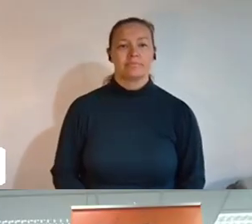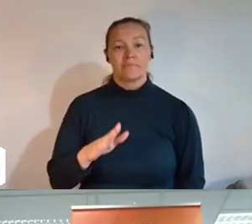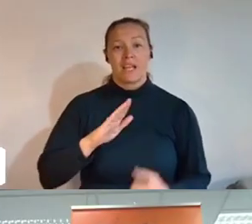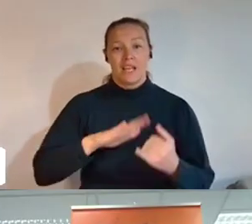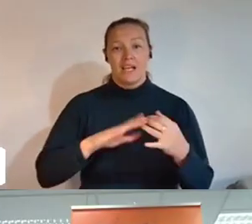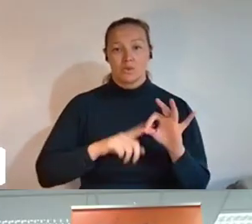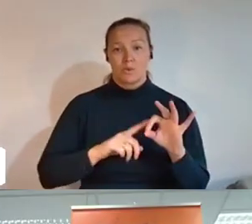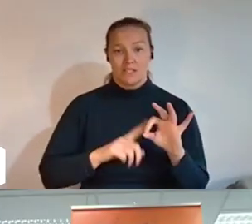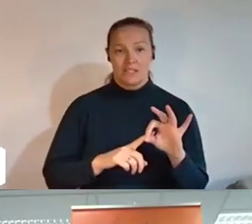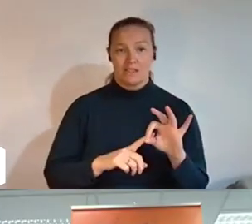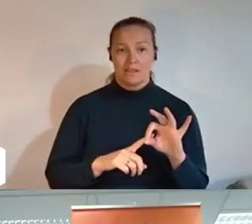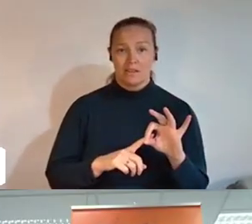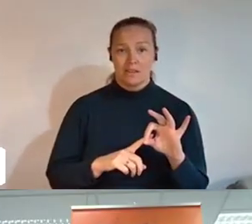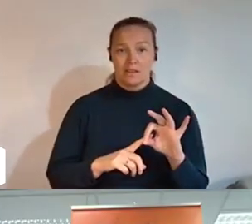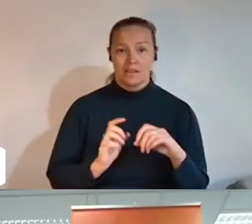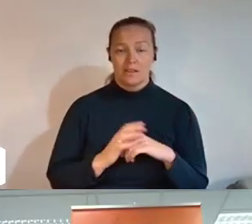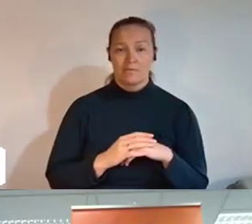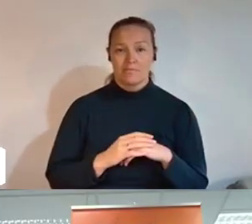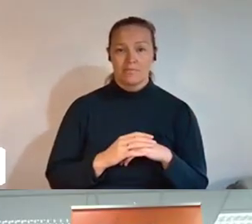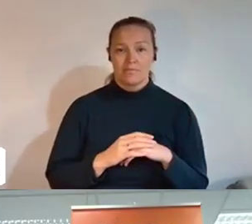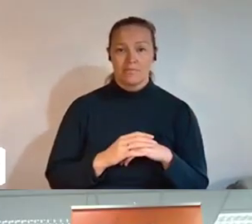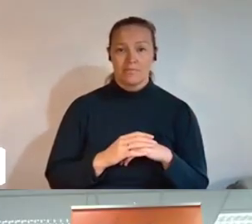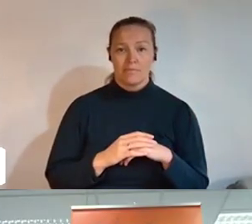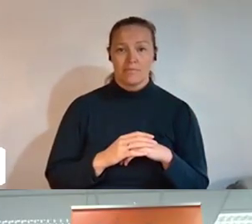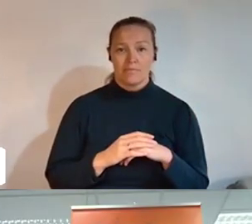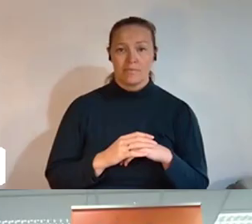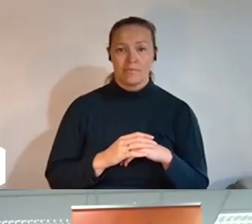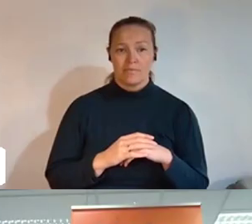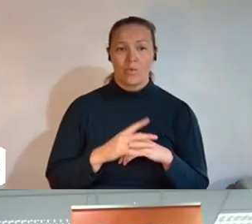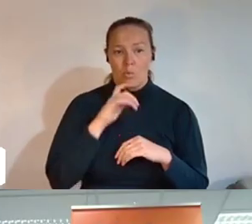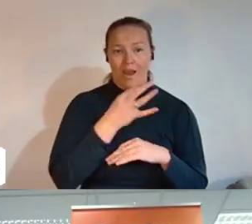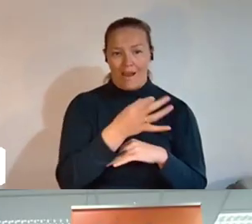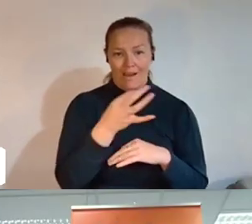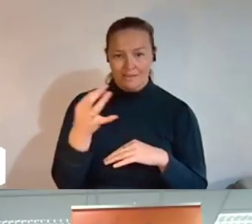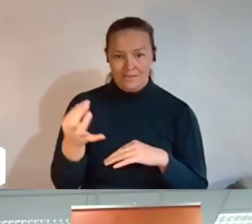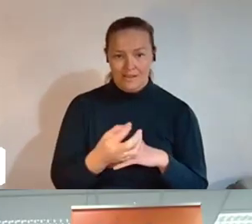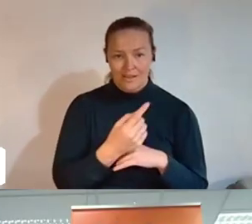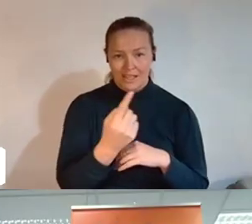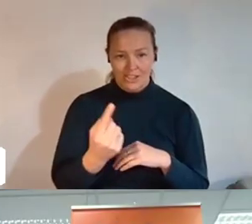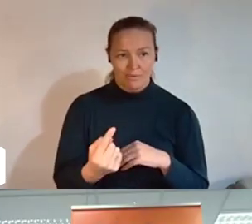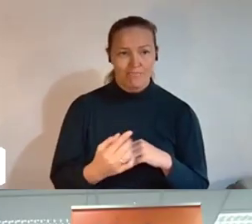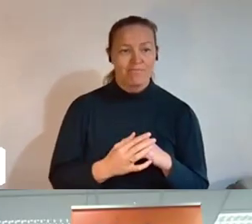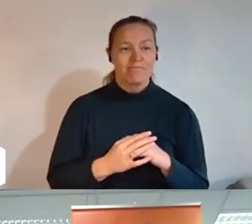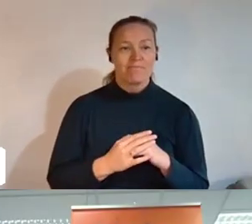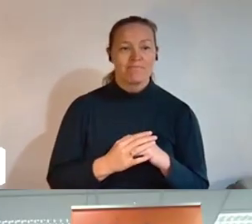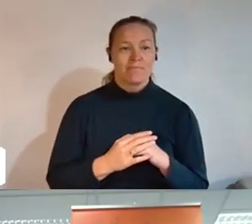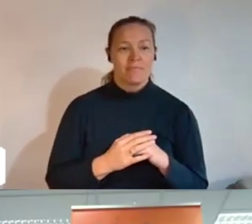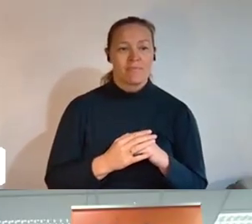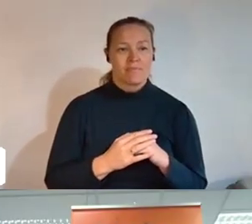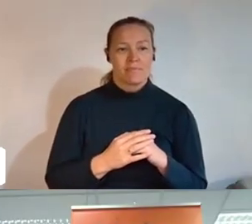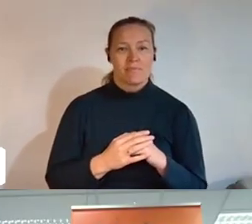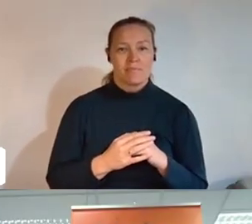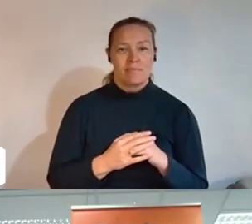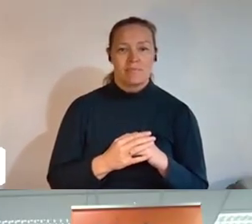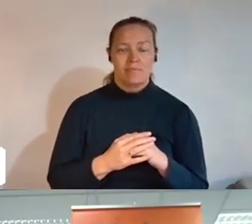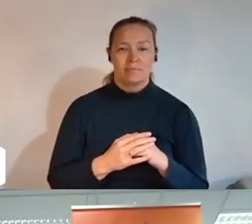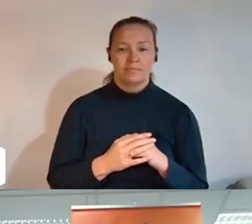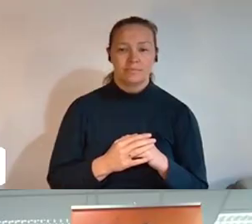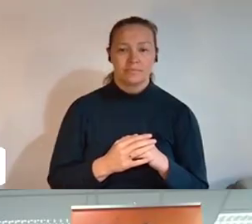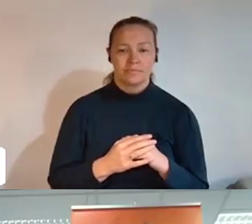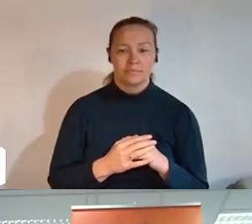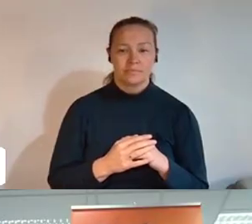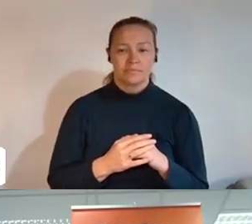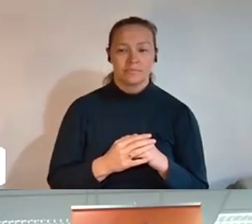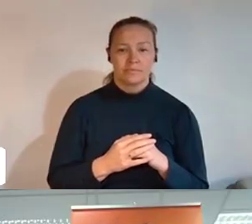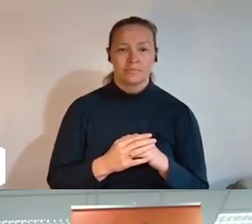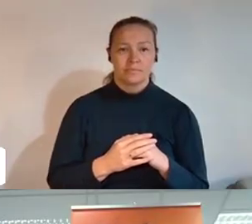be I'll ask every one of you. So the last question is, what is your vision for the future around